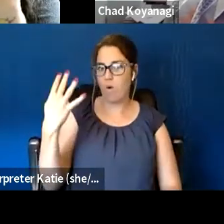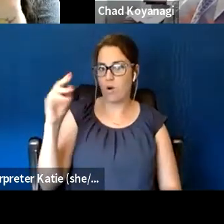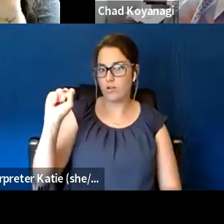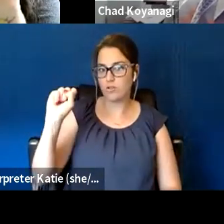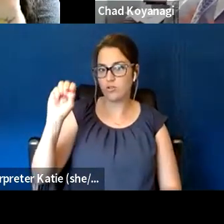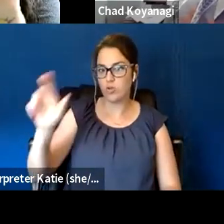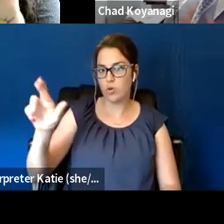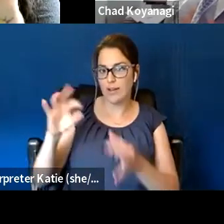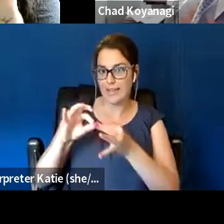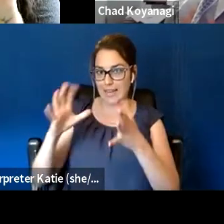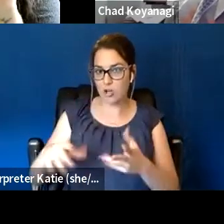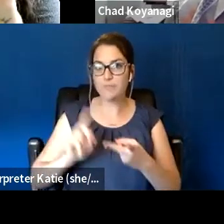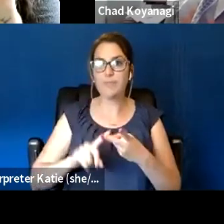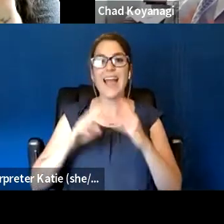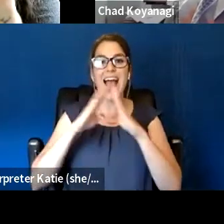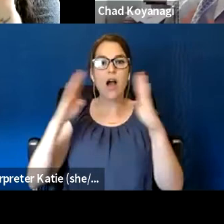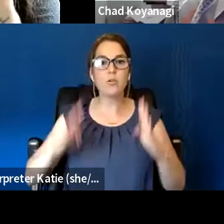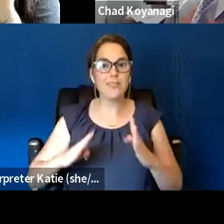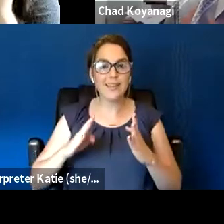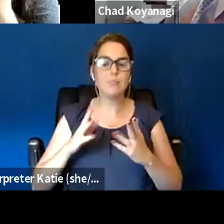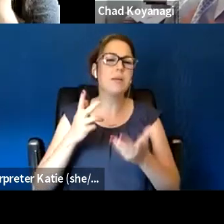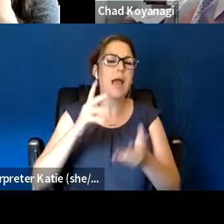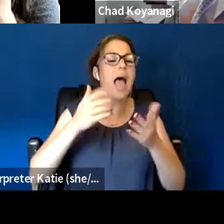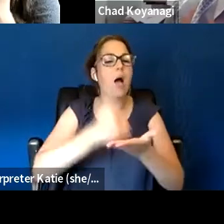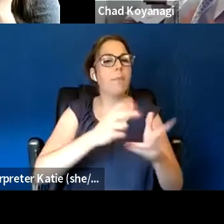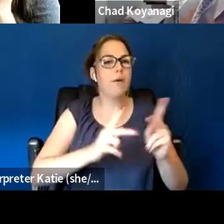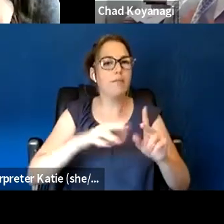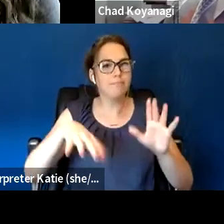we have street outreach workers, and we have a data team.